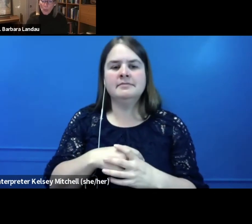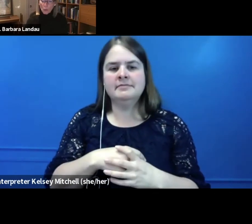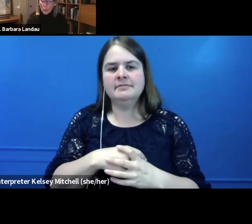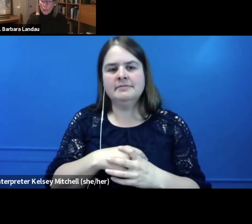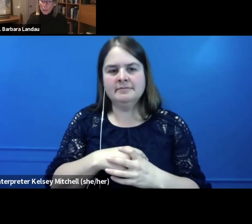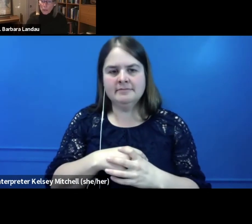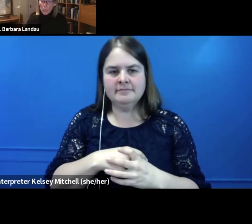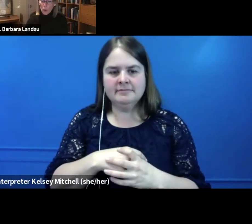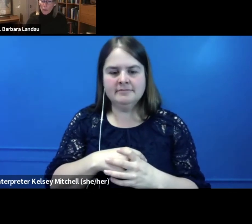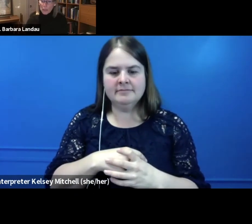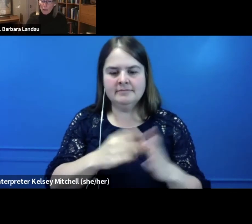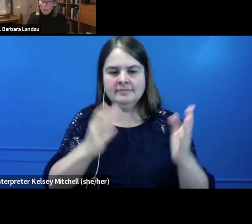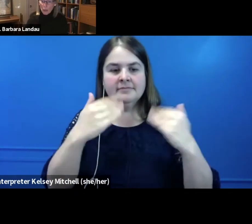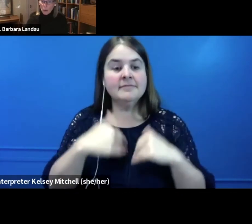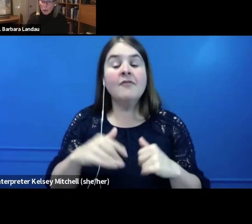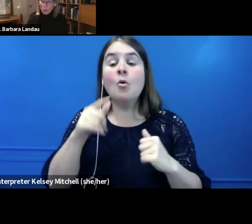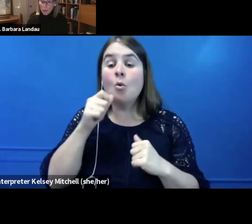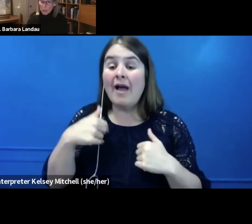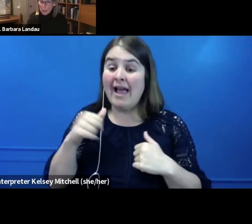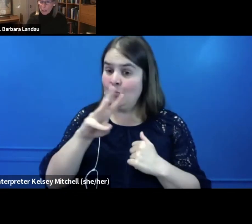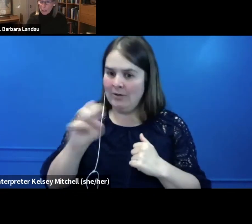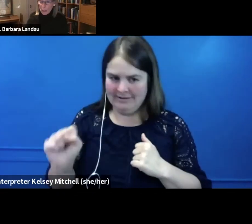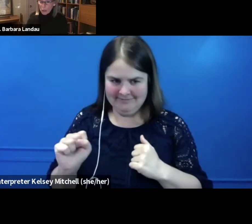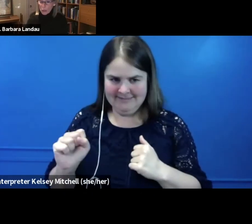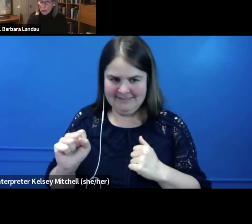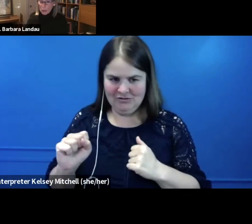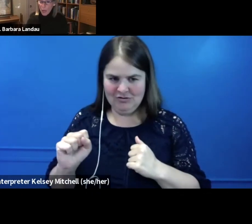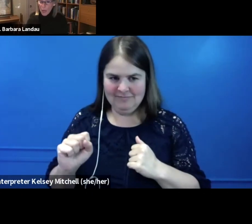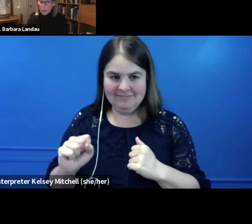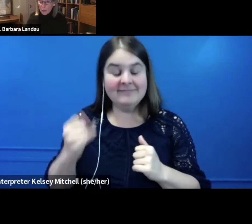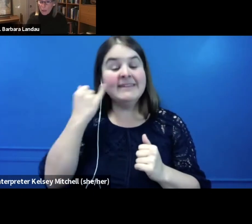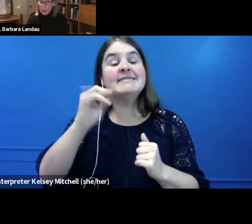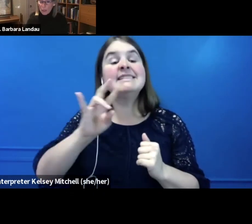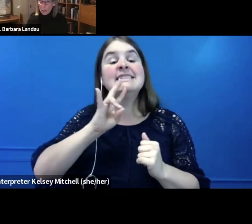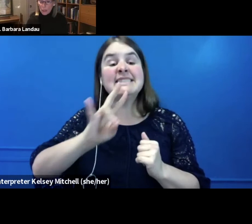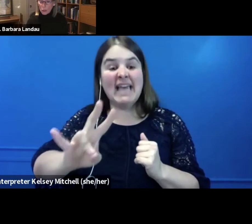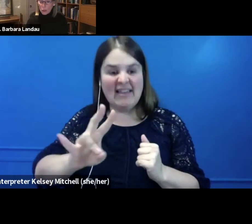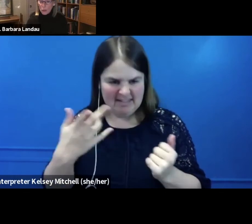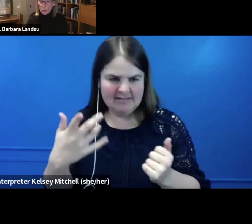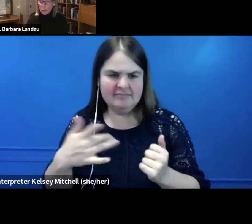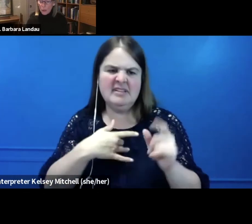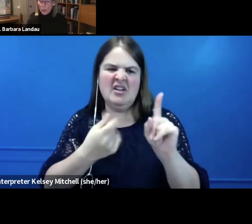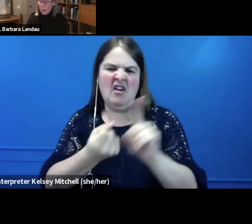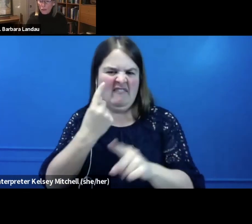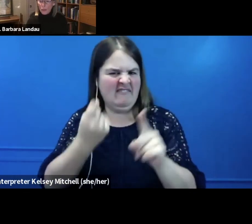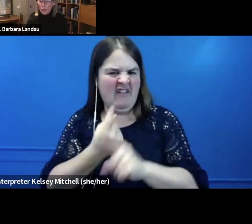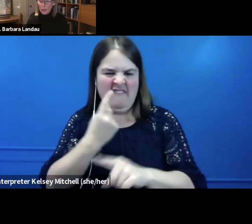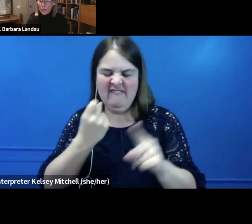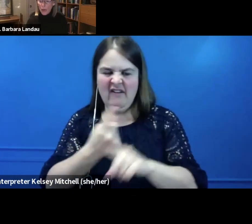for william syndrome a seven year old represented here shows lots of these